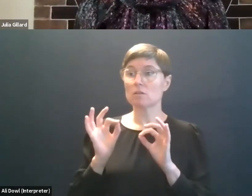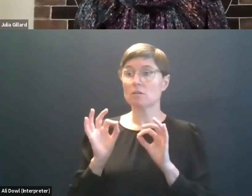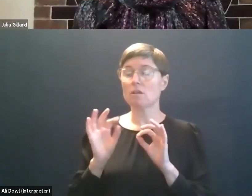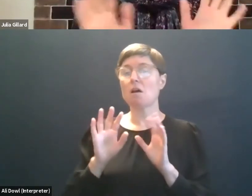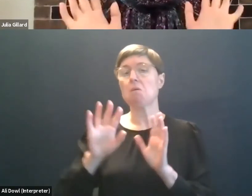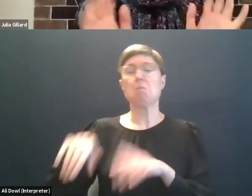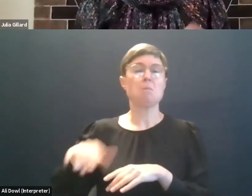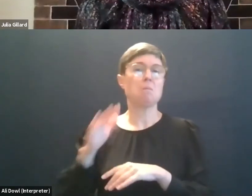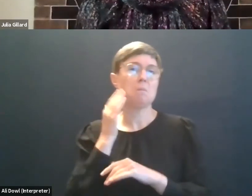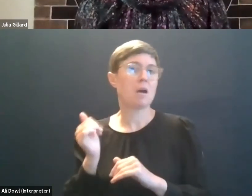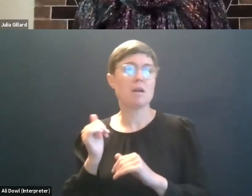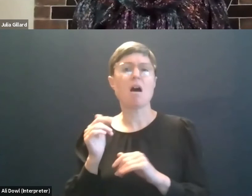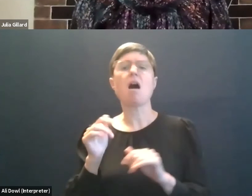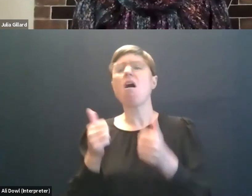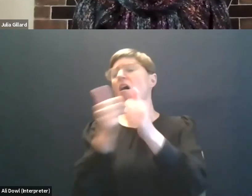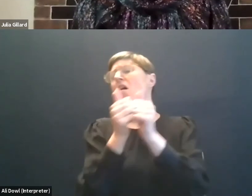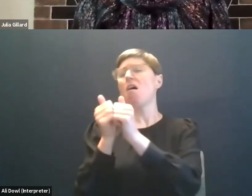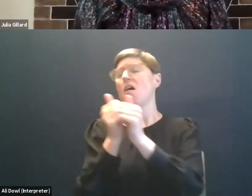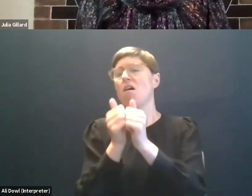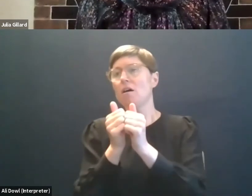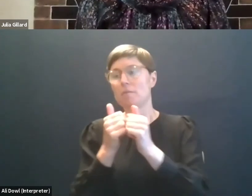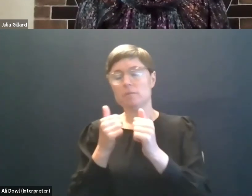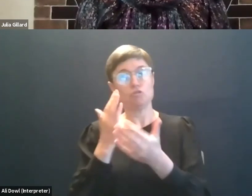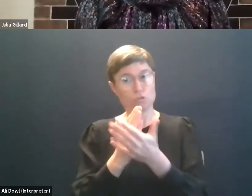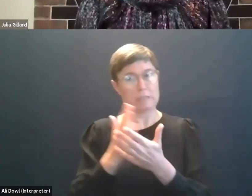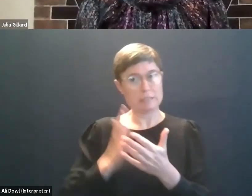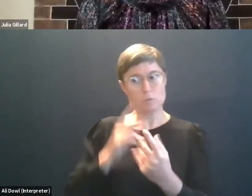over that "we're all in this together", we are actually listening and hearing from people